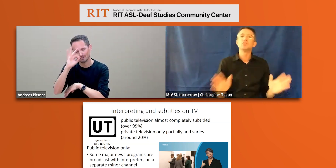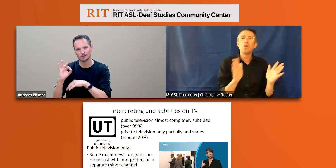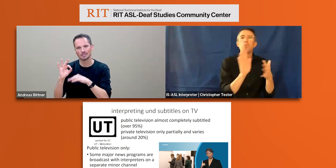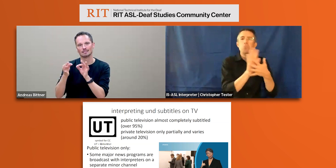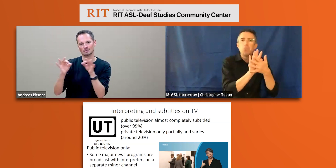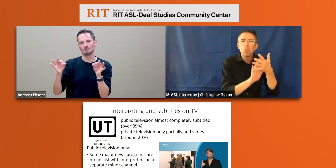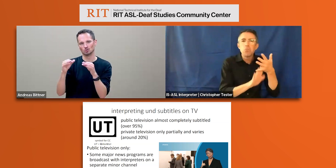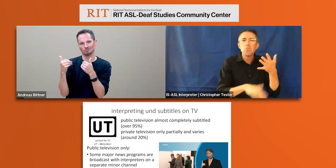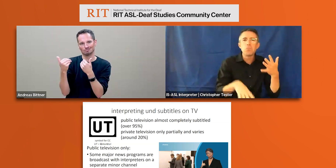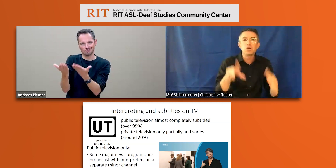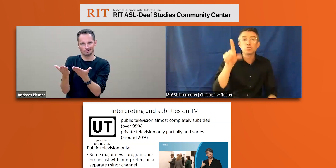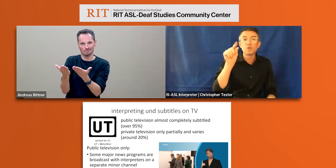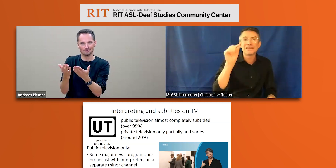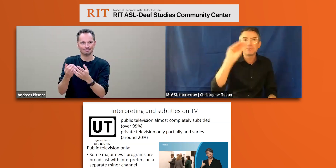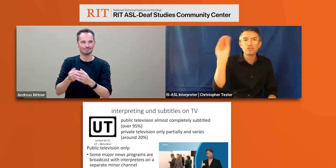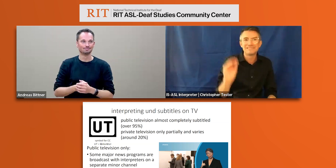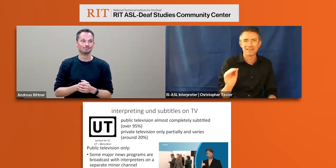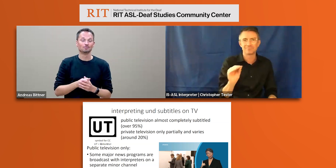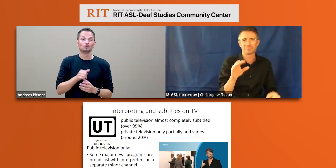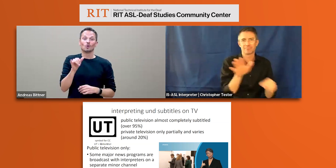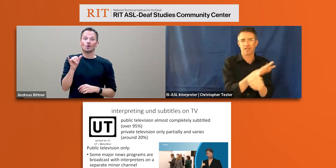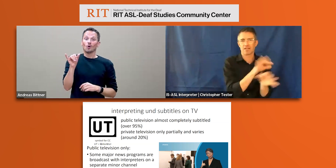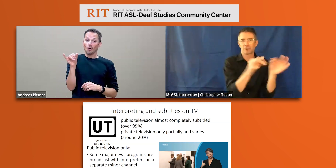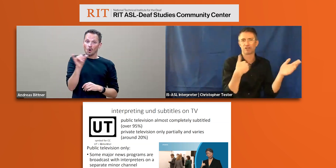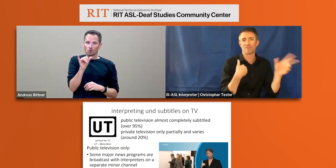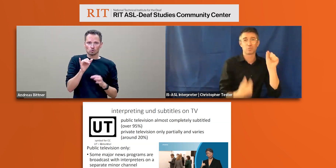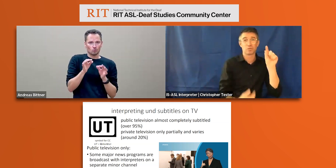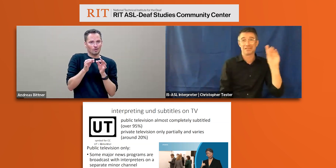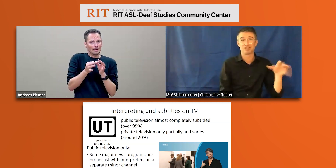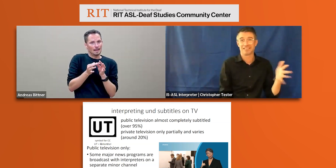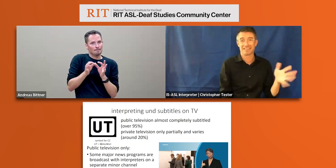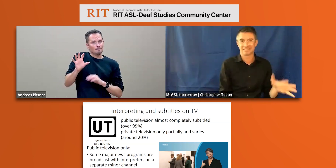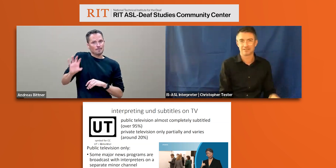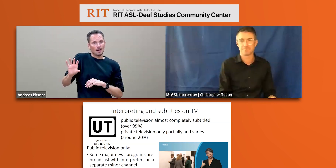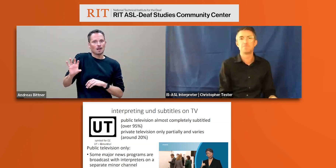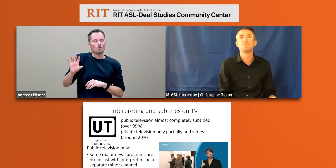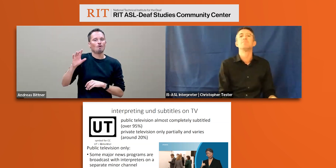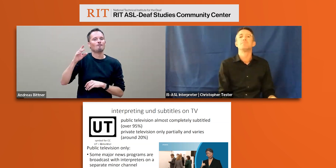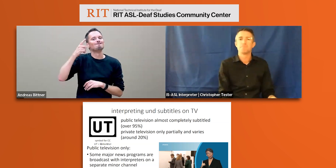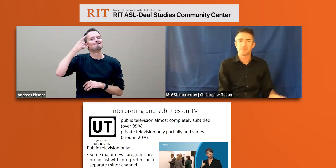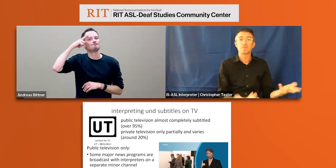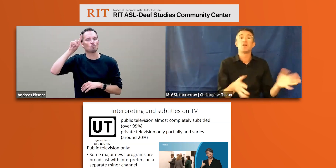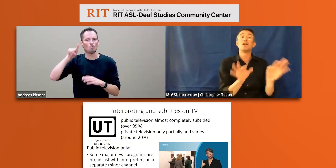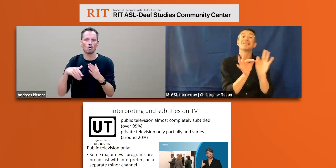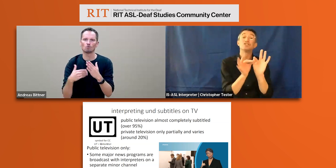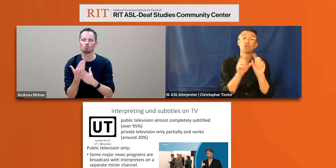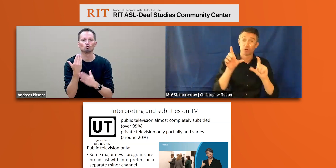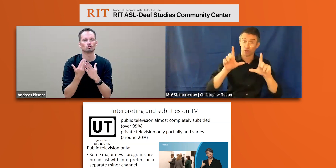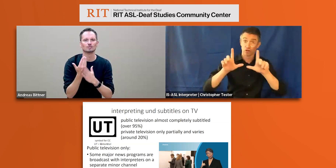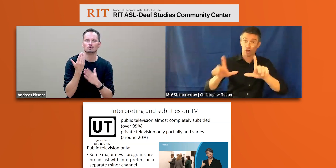And if there isn't a law, then typically there aren't as many captions, and usually only about 20%